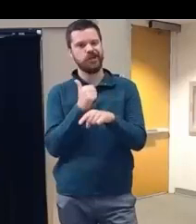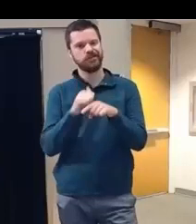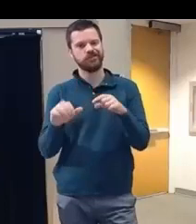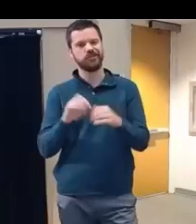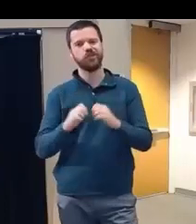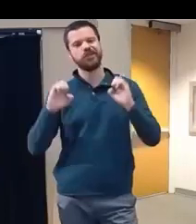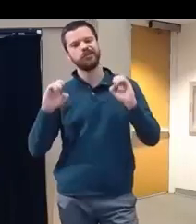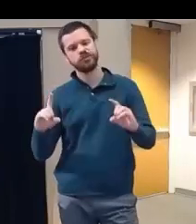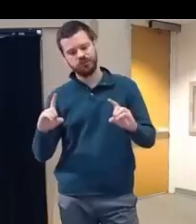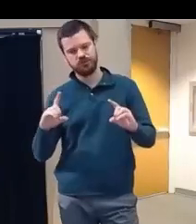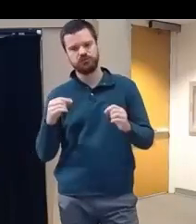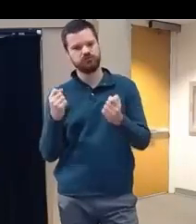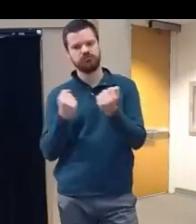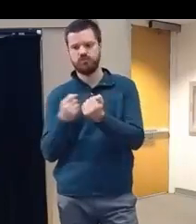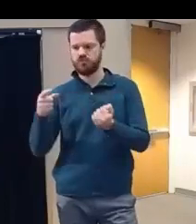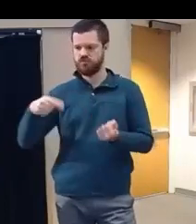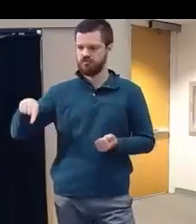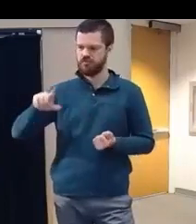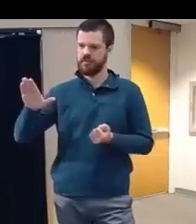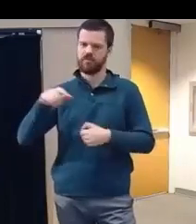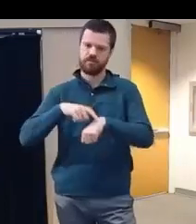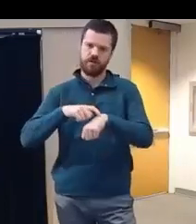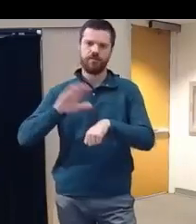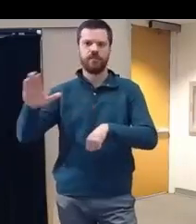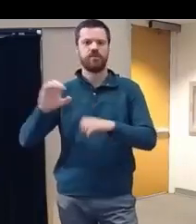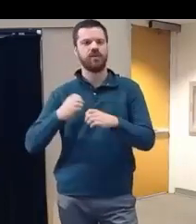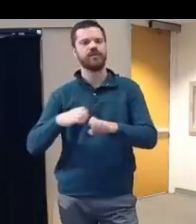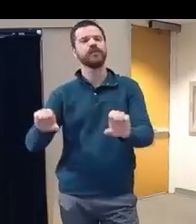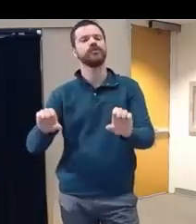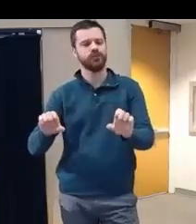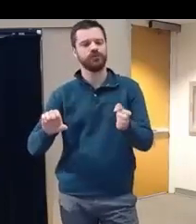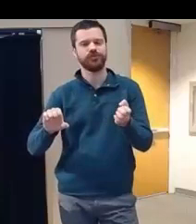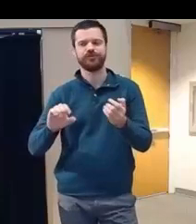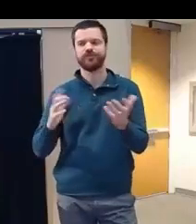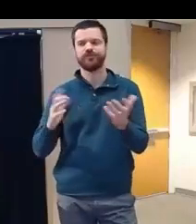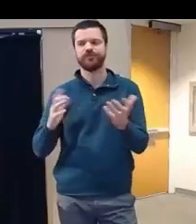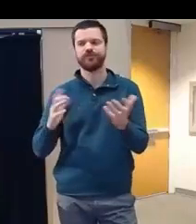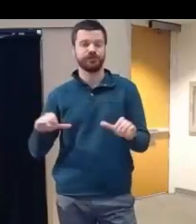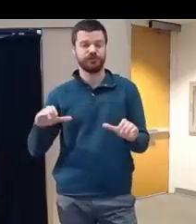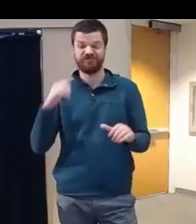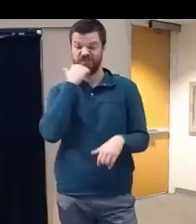education and support them in terms of their time and efforts in in what they do on a daily basis